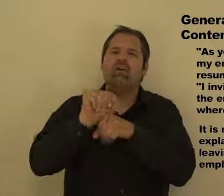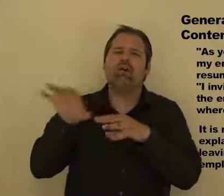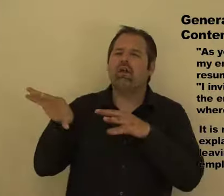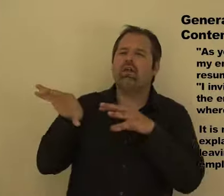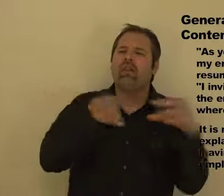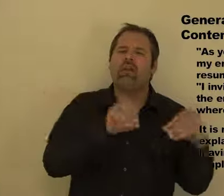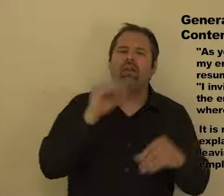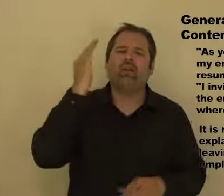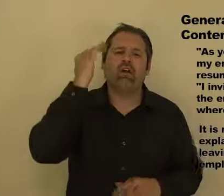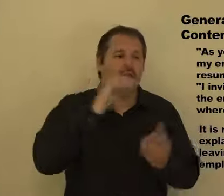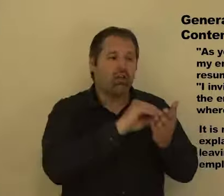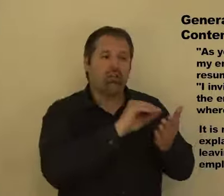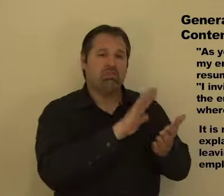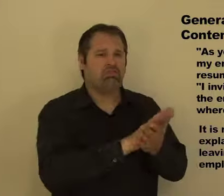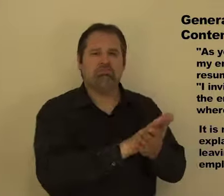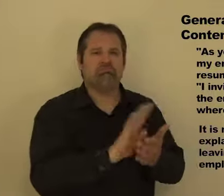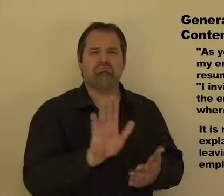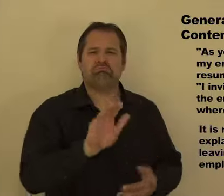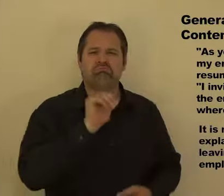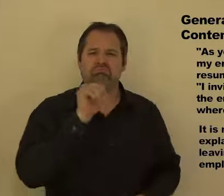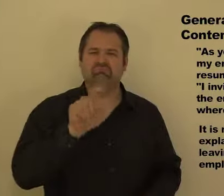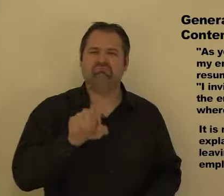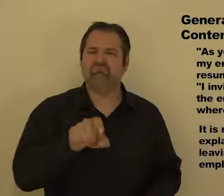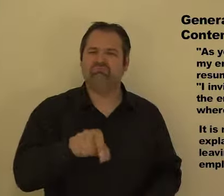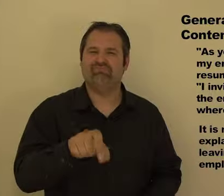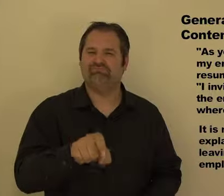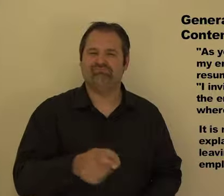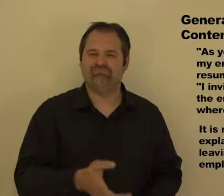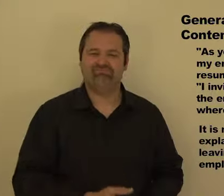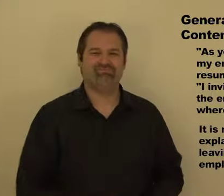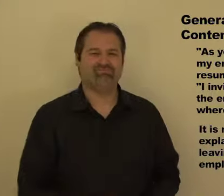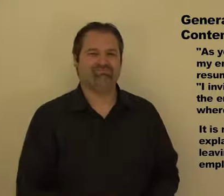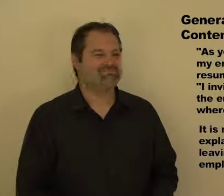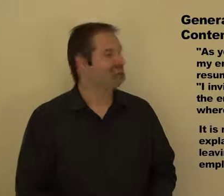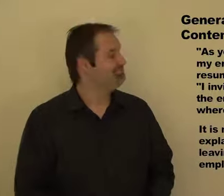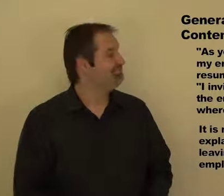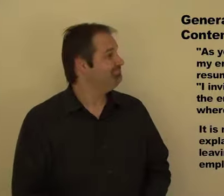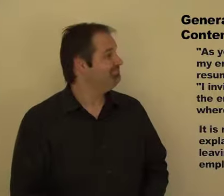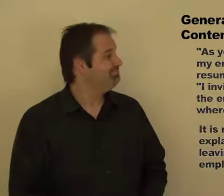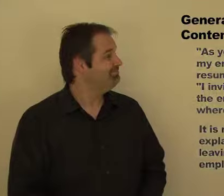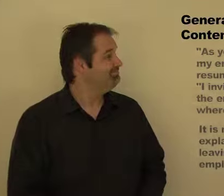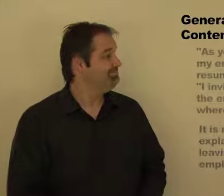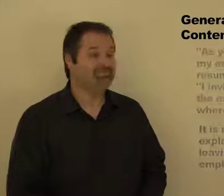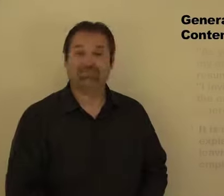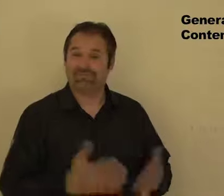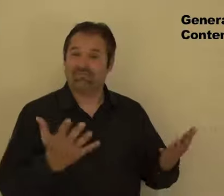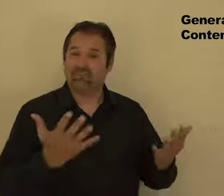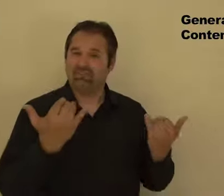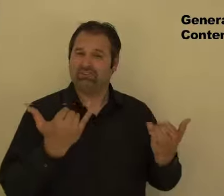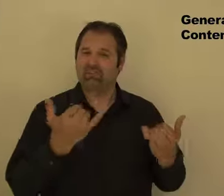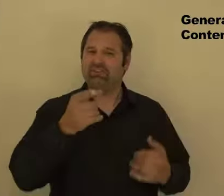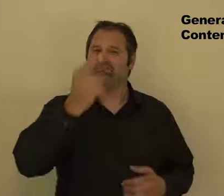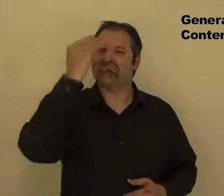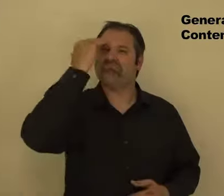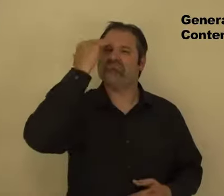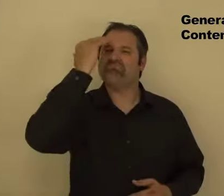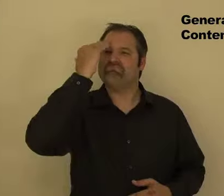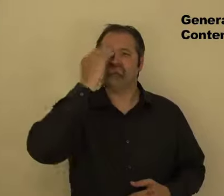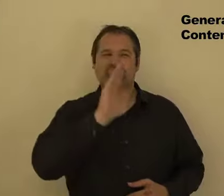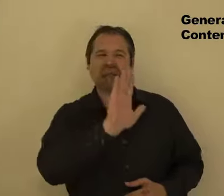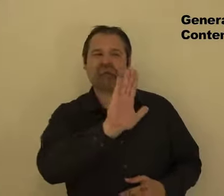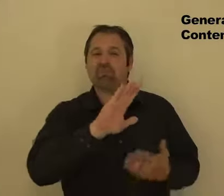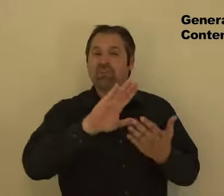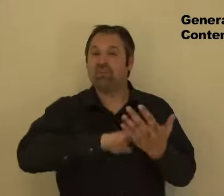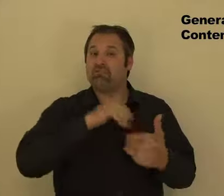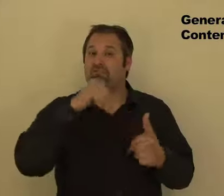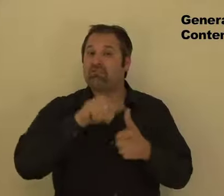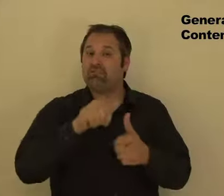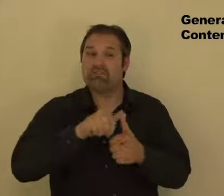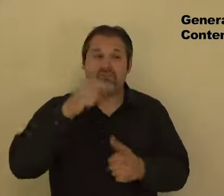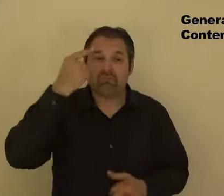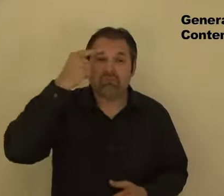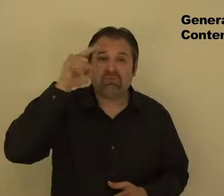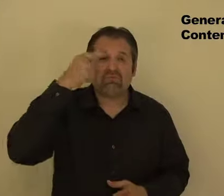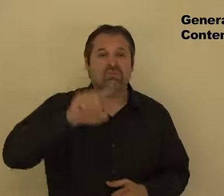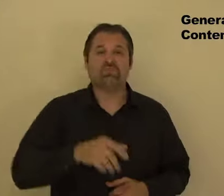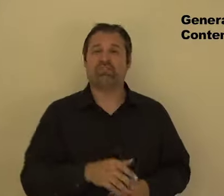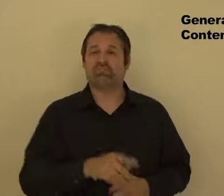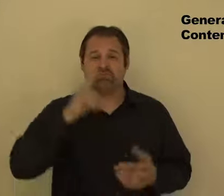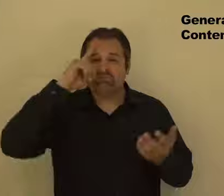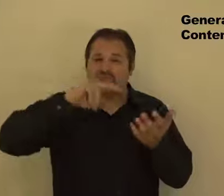Now you have a good idea about the purpose, goals, structure, and content of a cover letter.